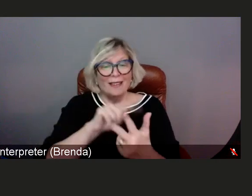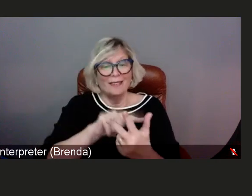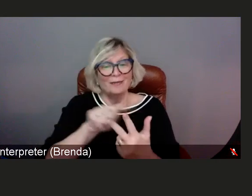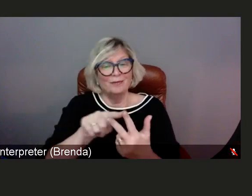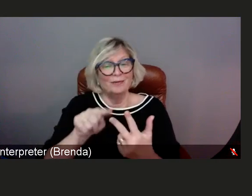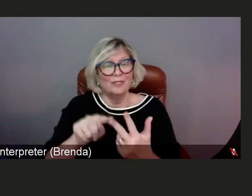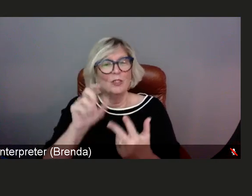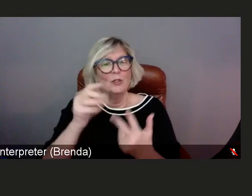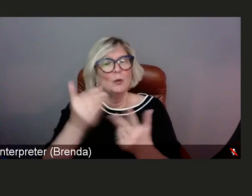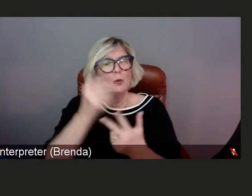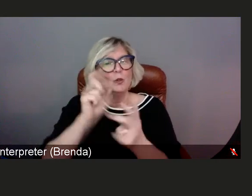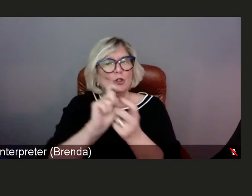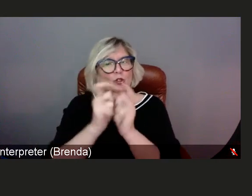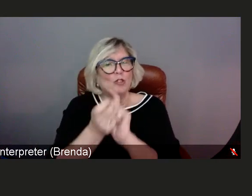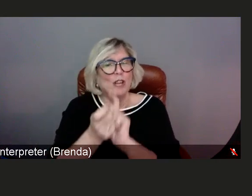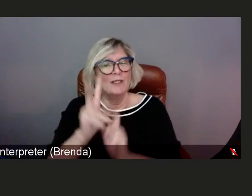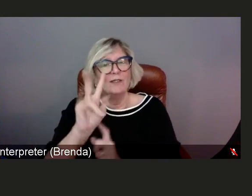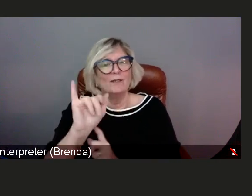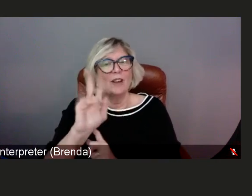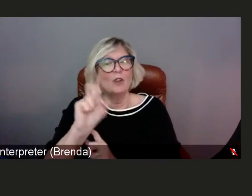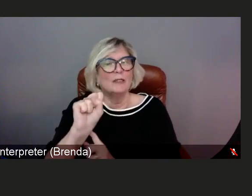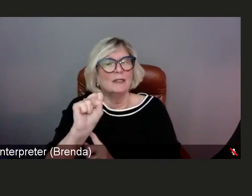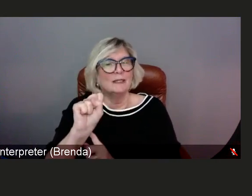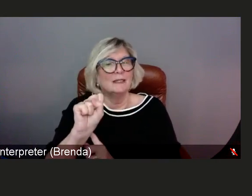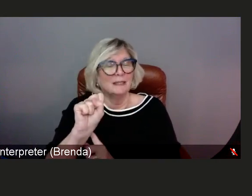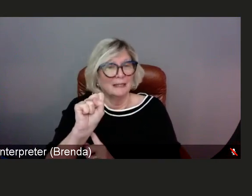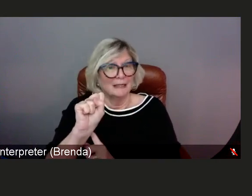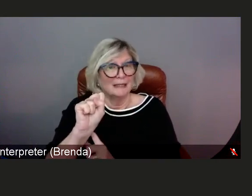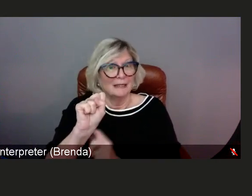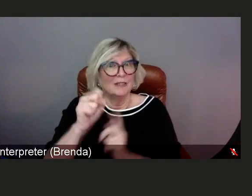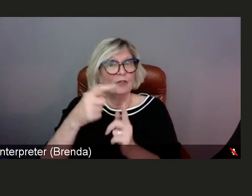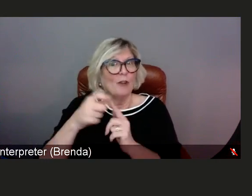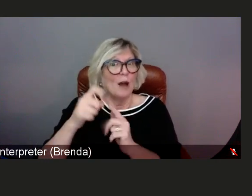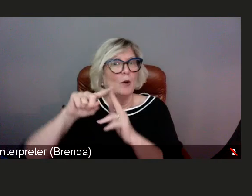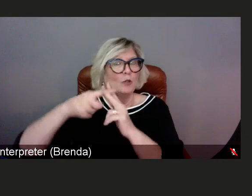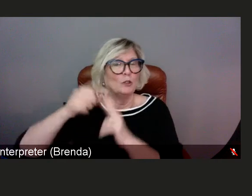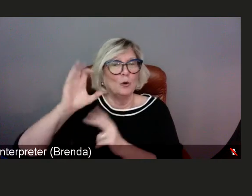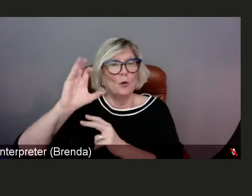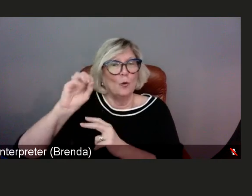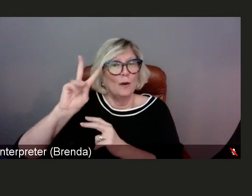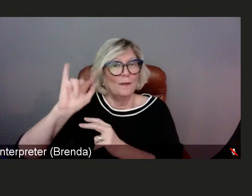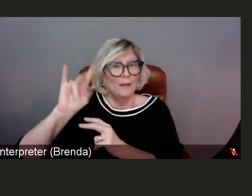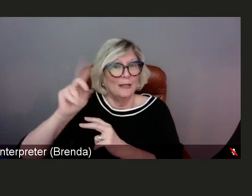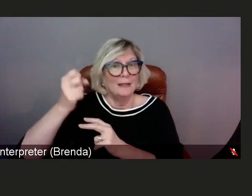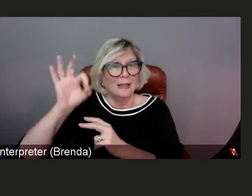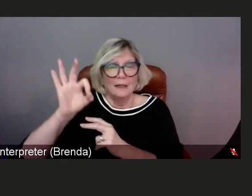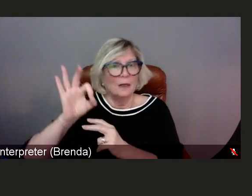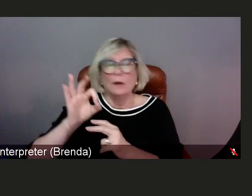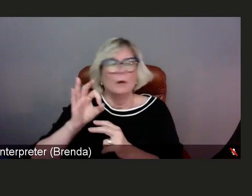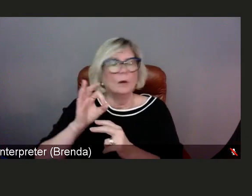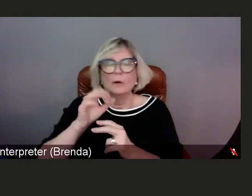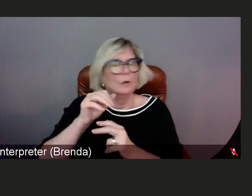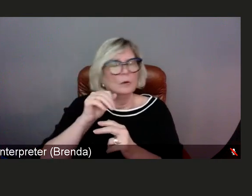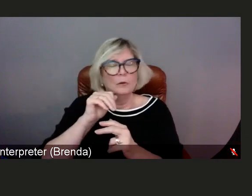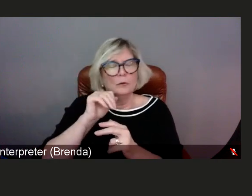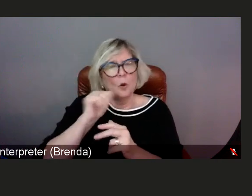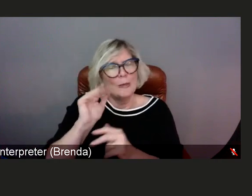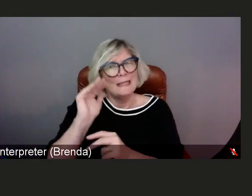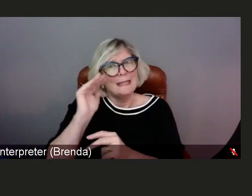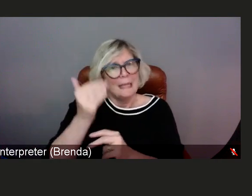or these change viruses that I just mentioned do not appear to lead to more people going to the hospital